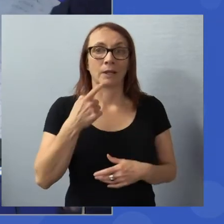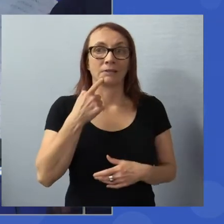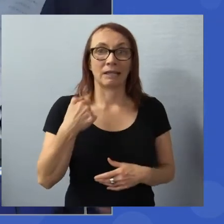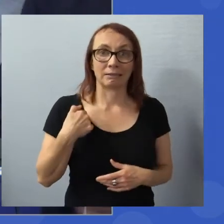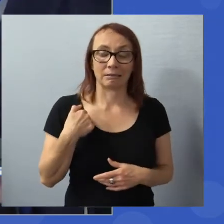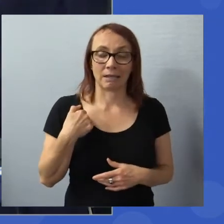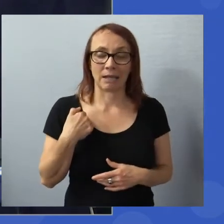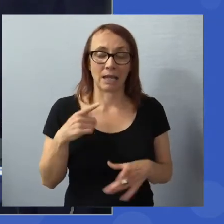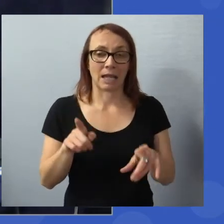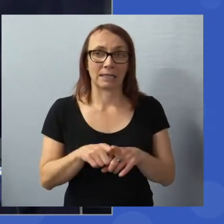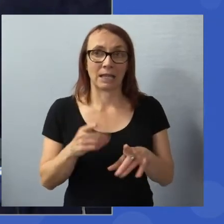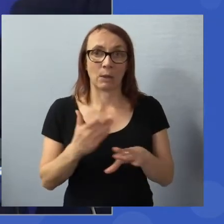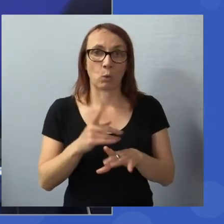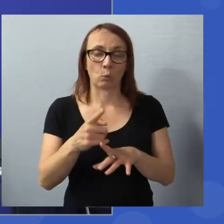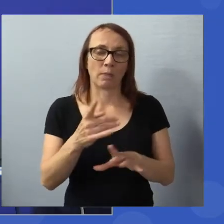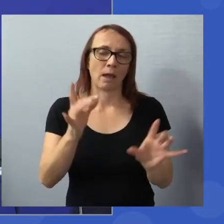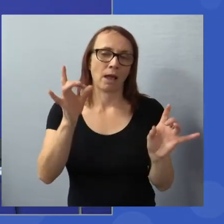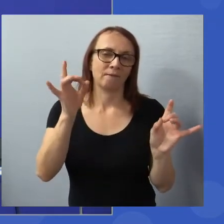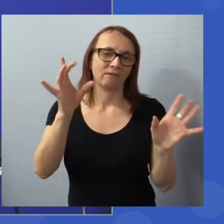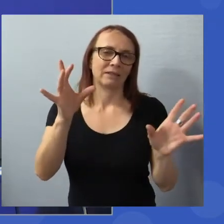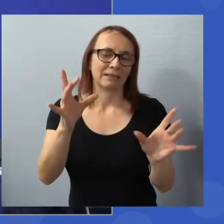fantastic assistant Chris who knows exactly what we're doing